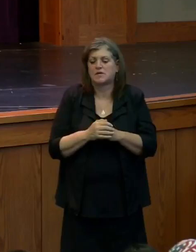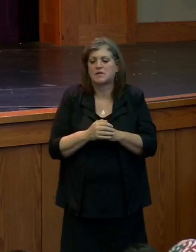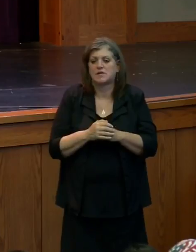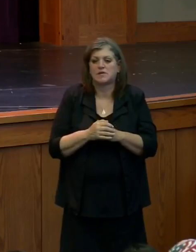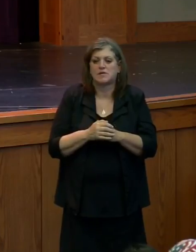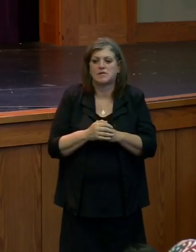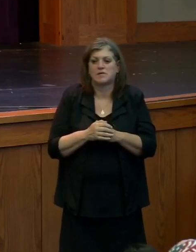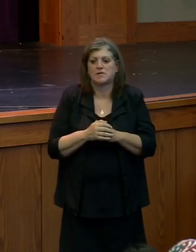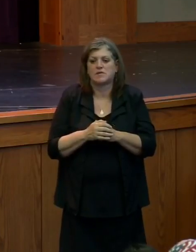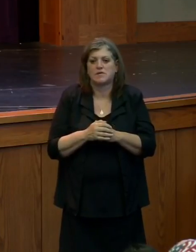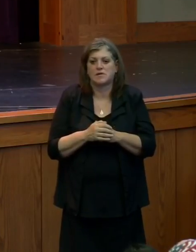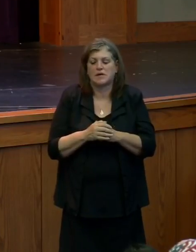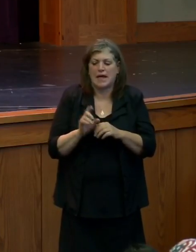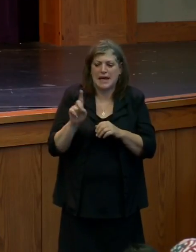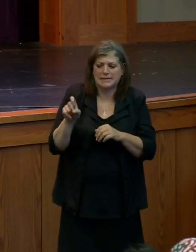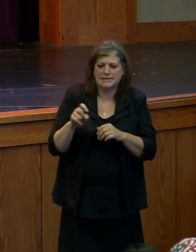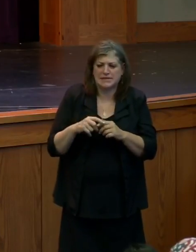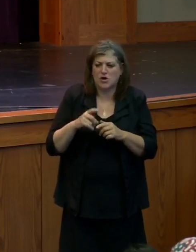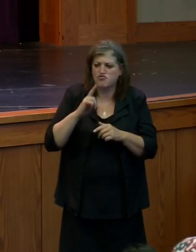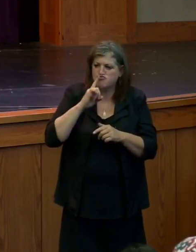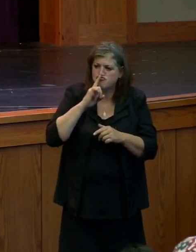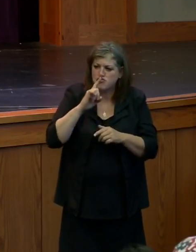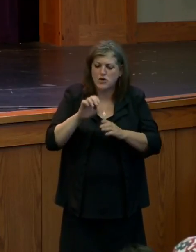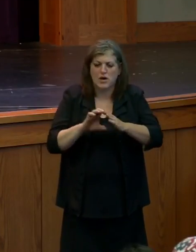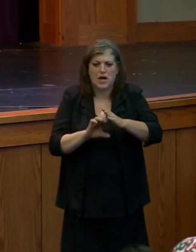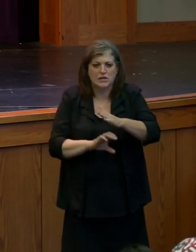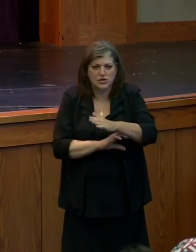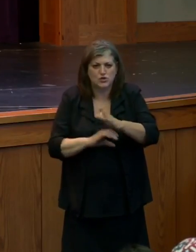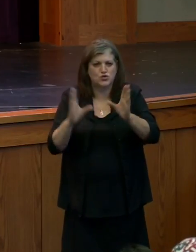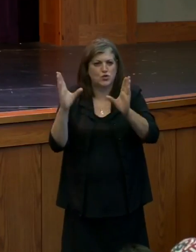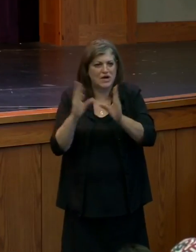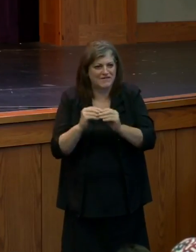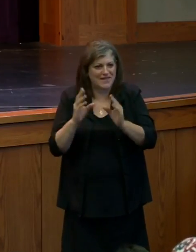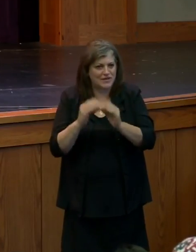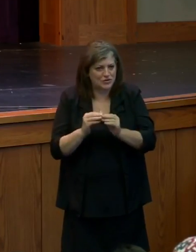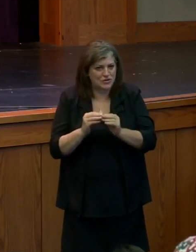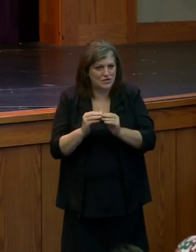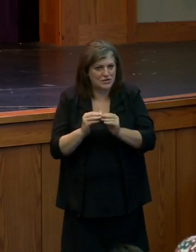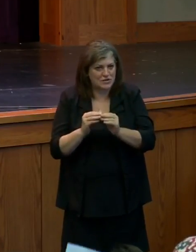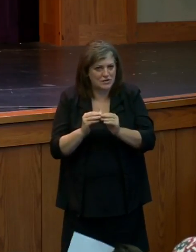THERE BE A REAL CONSTITUTIONAL CONVENTION AFTER WE BECOME A